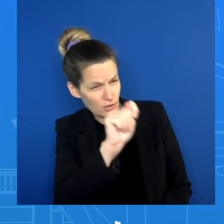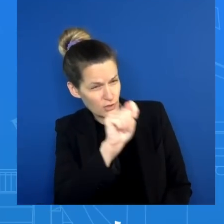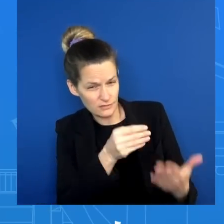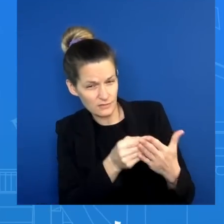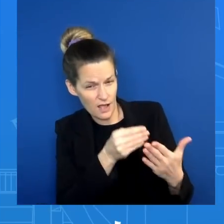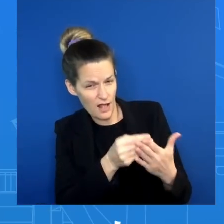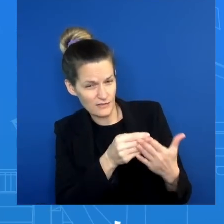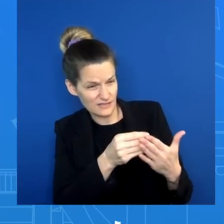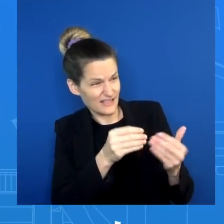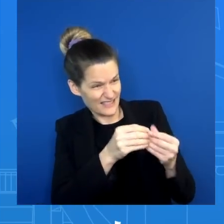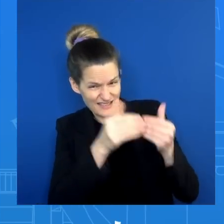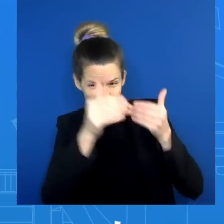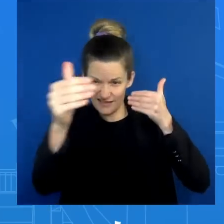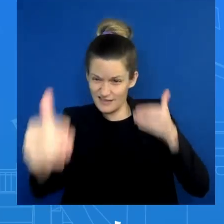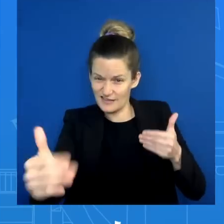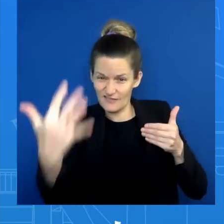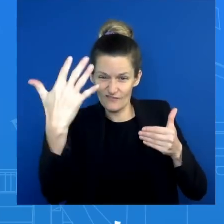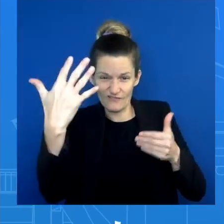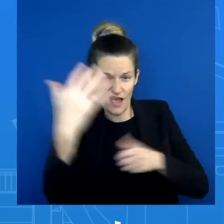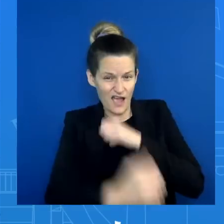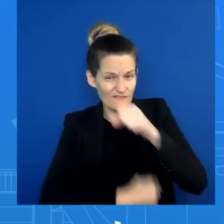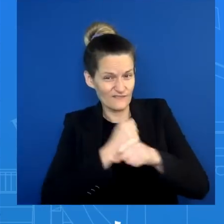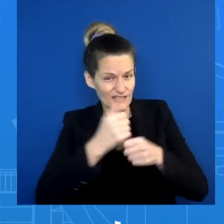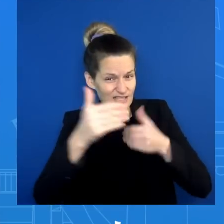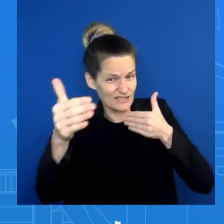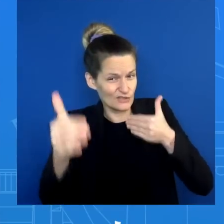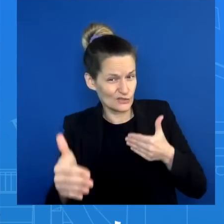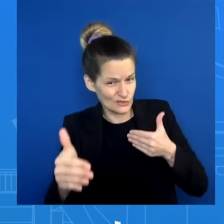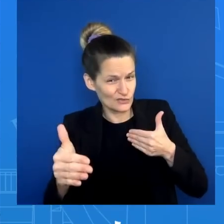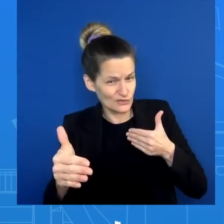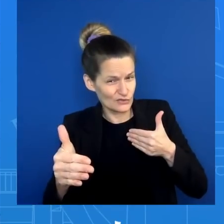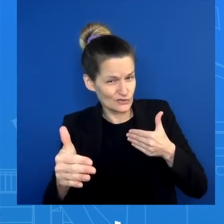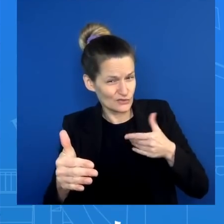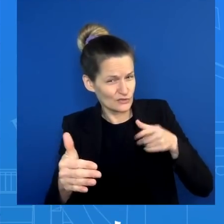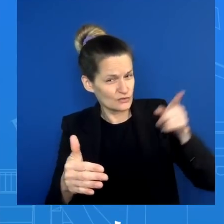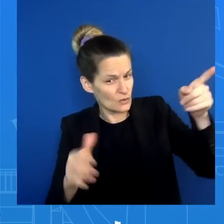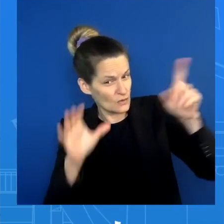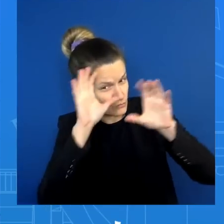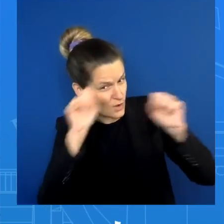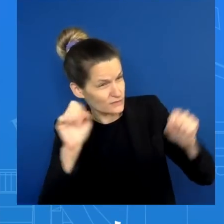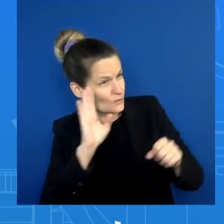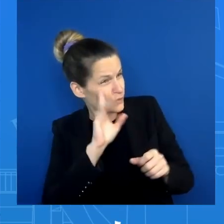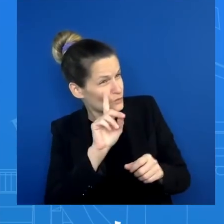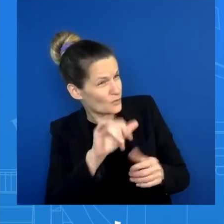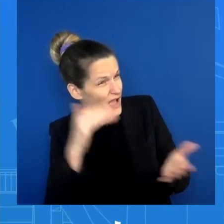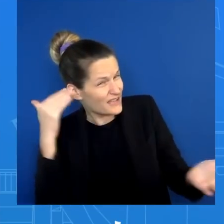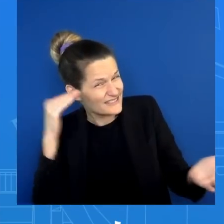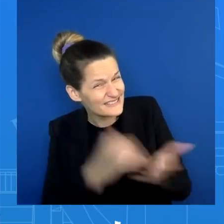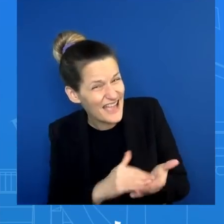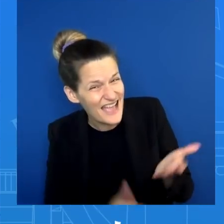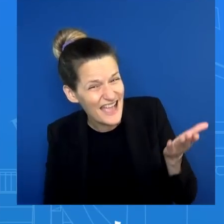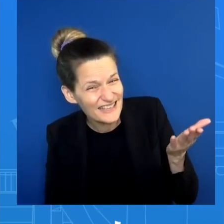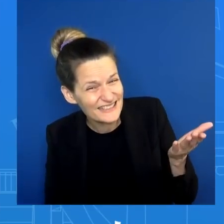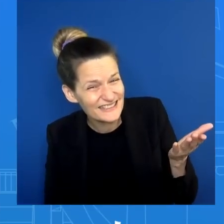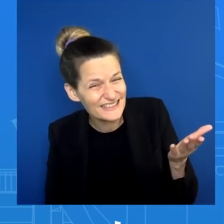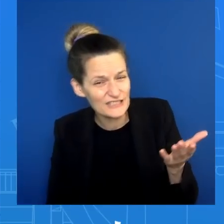or is this just a one time deal? Ms. Jean-Pierre: Oh, you're asking me about a hypothetical that I don't I don't know. The Press: So specific about hypothetical.